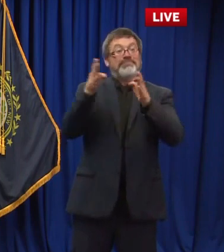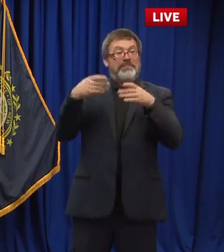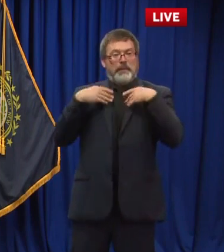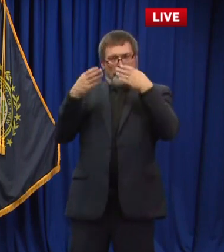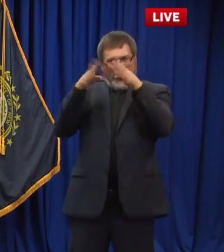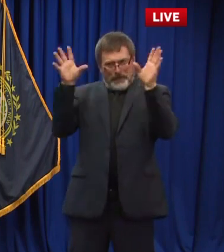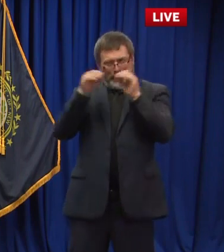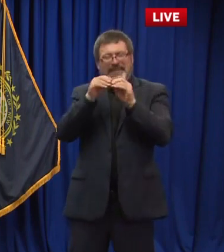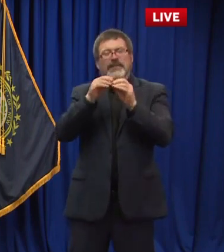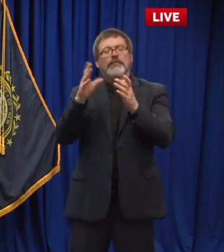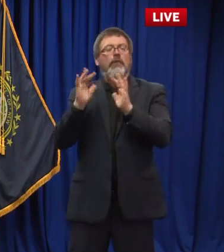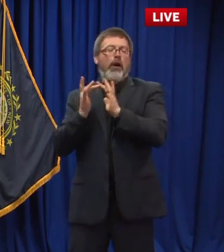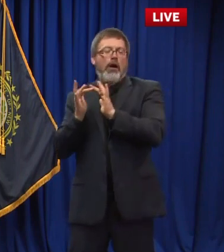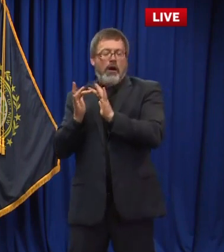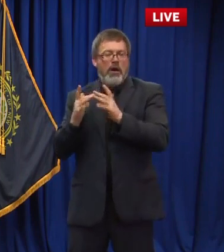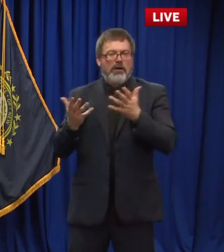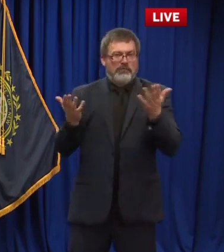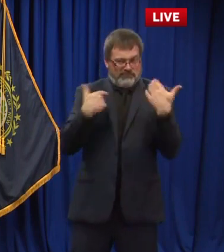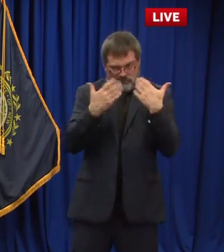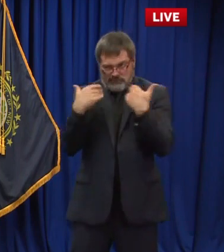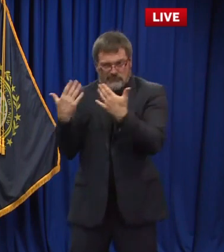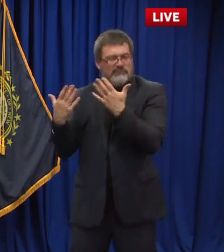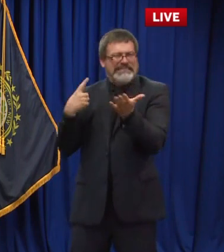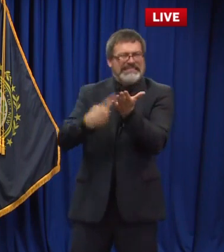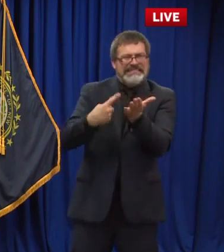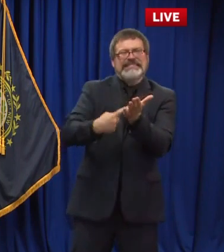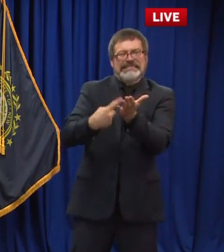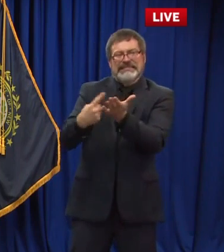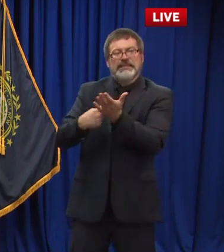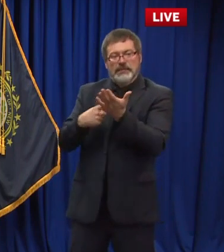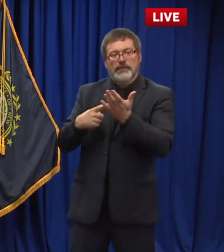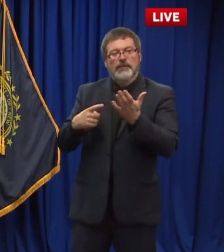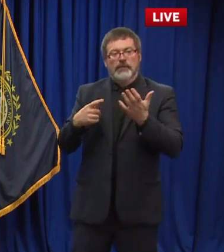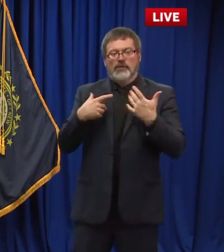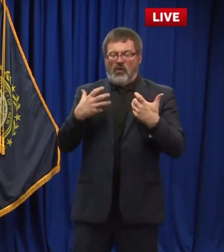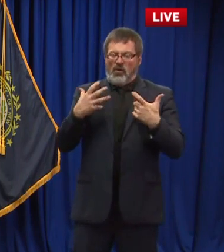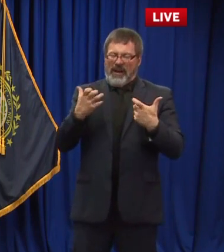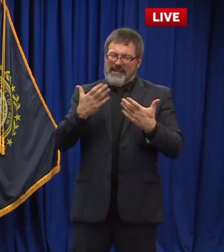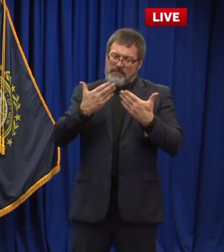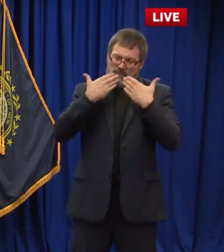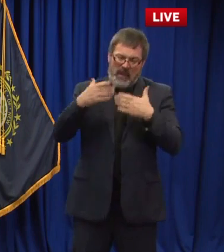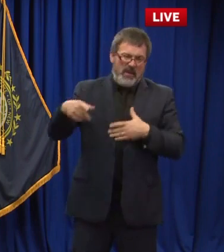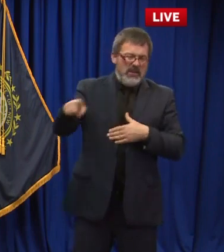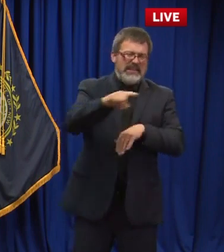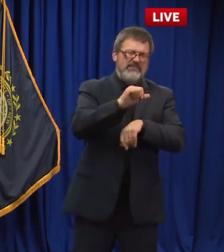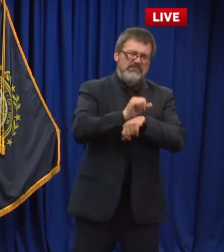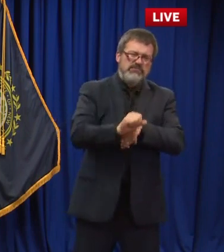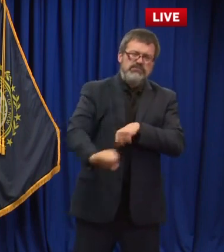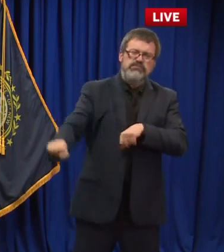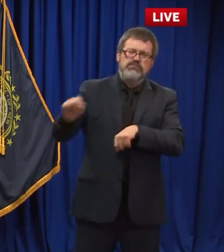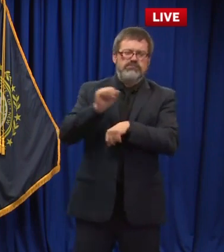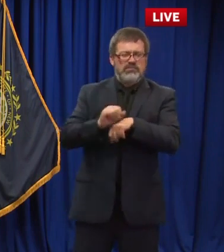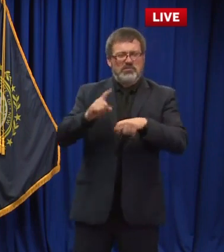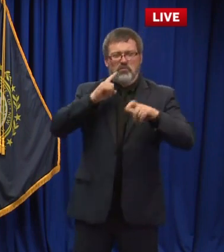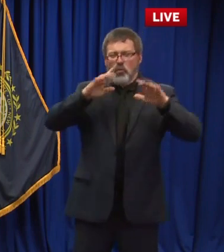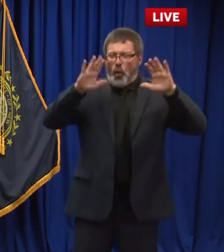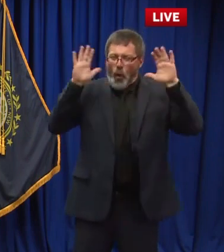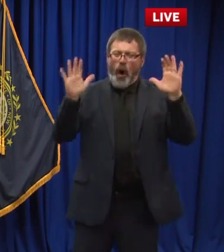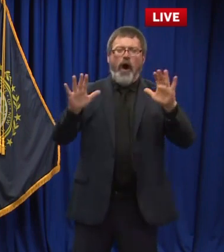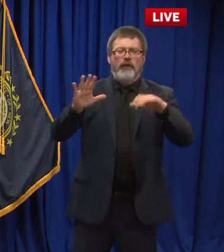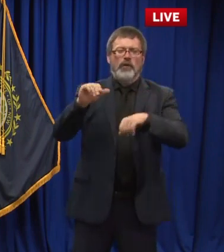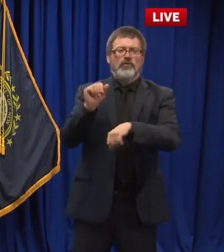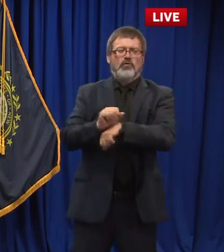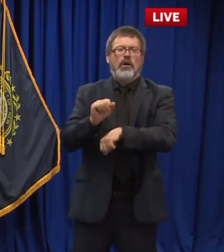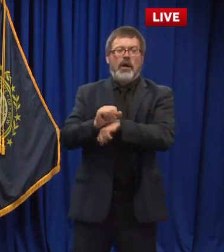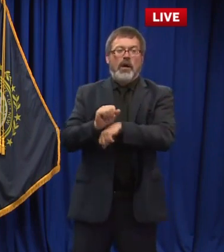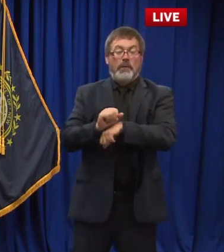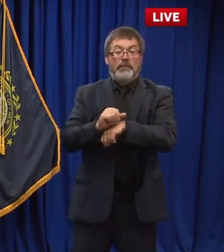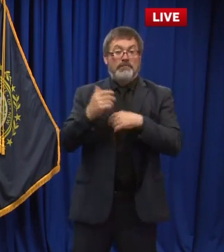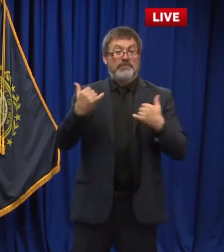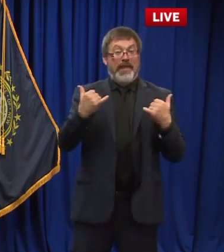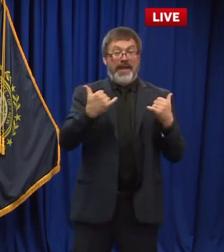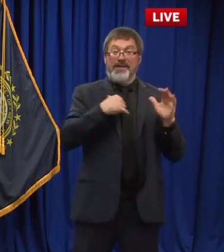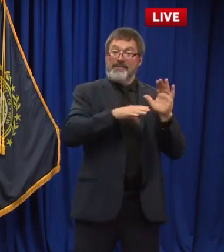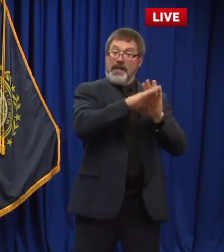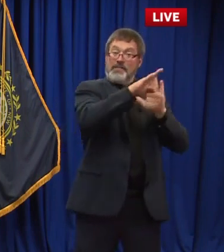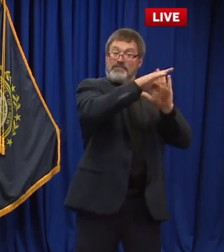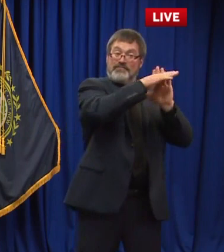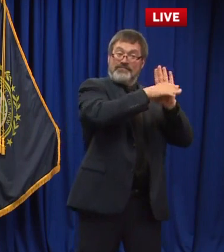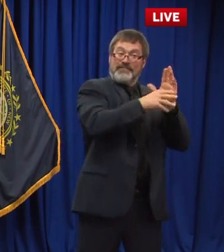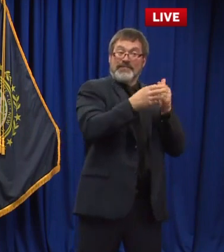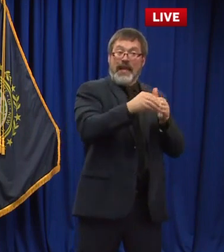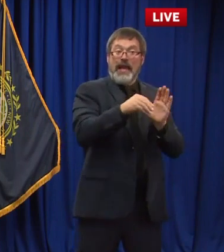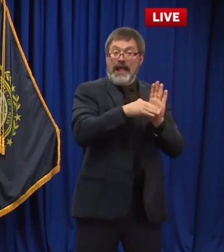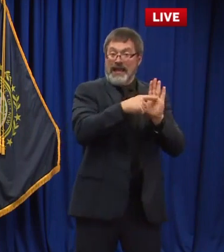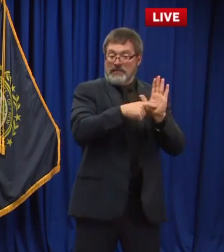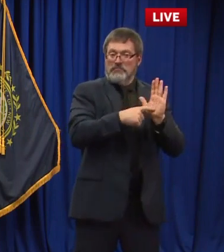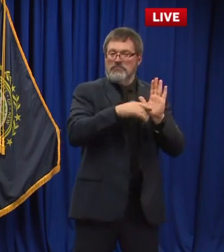WE KNEW WE WOULD BE MAKING SURE EVERYTHING IS TRANSPARENT AND HAVING PUBLIC MEETINGS ABOUT WHAT IS IMPORTANT AND COULD AND I JUST CAN’T THANK ALL OF THEM ENOUGH